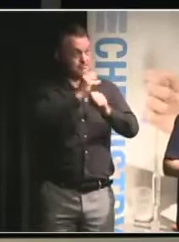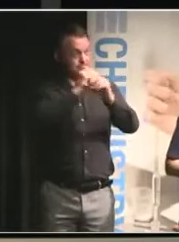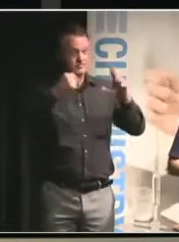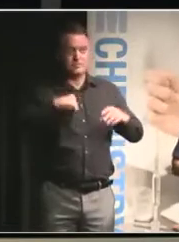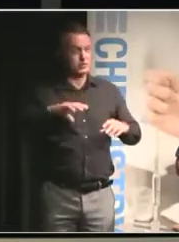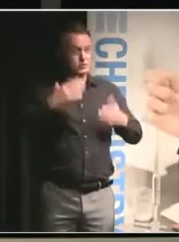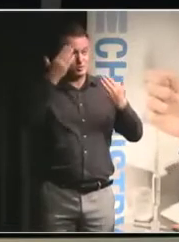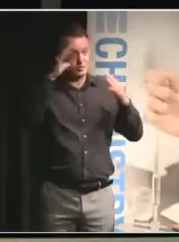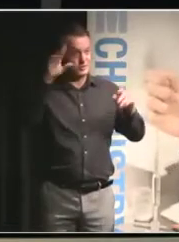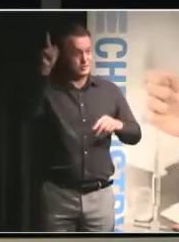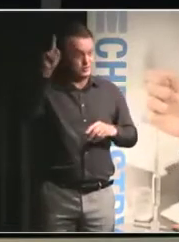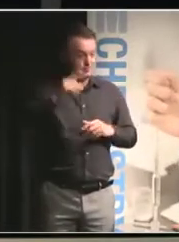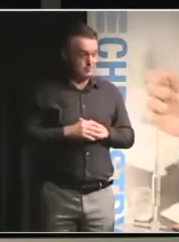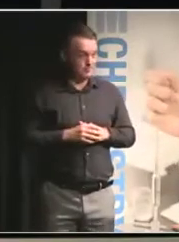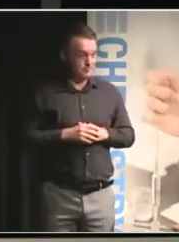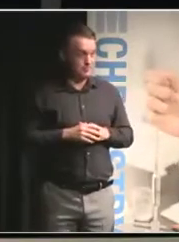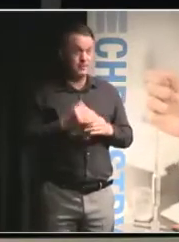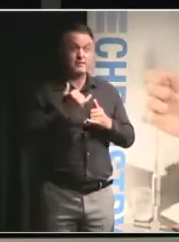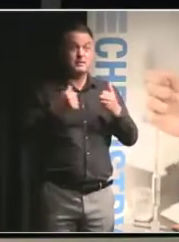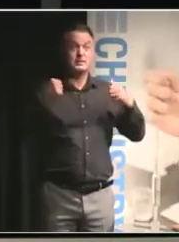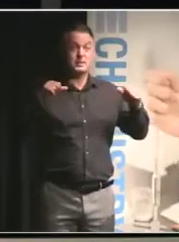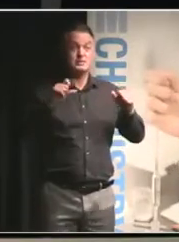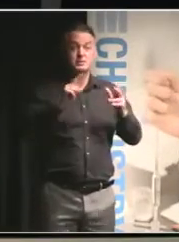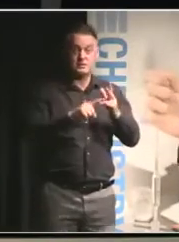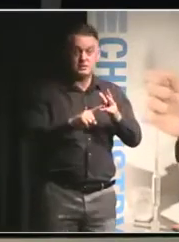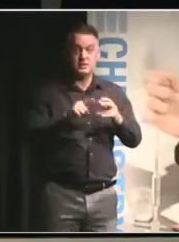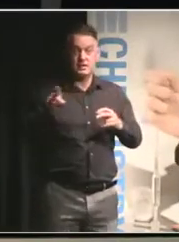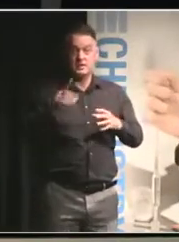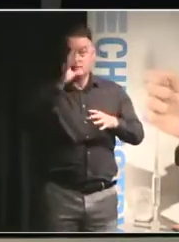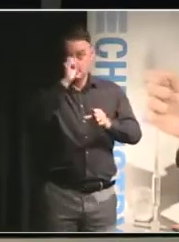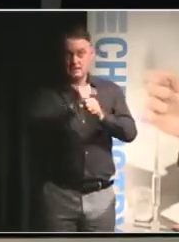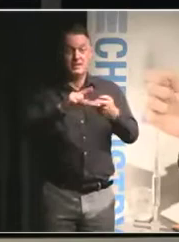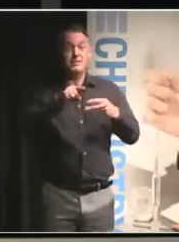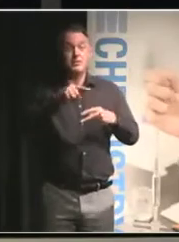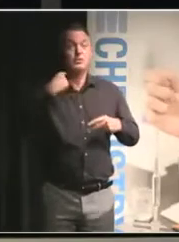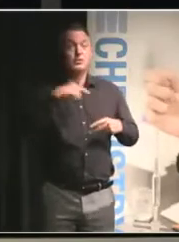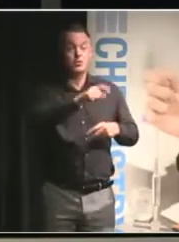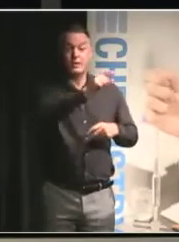The really insightful companies have realised that if you kill your customers that's bad for sales